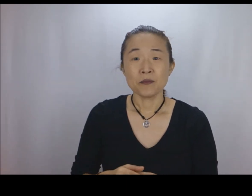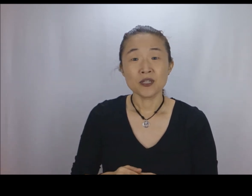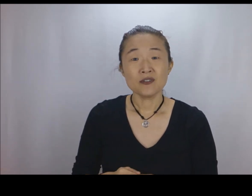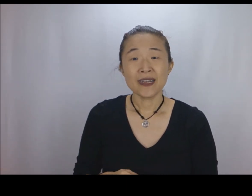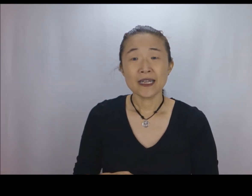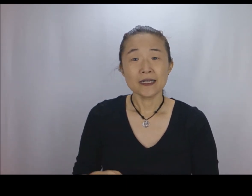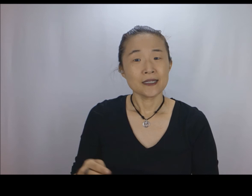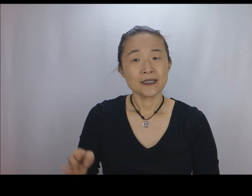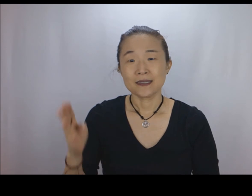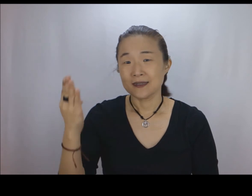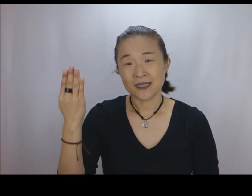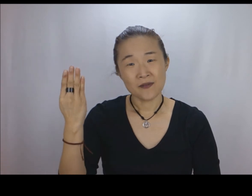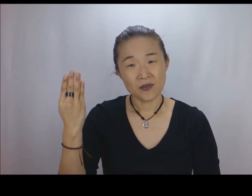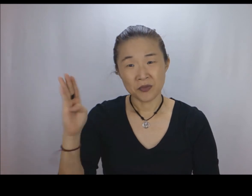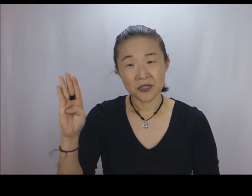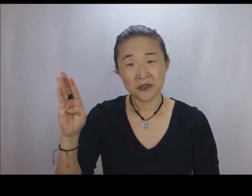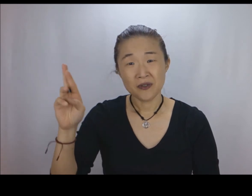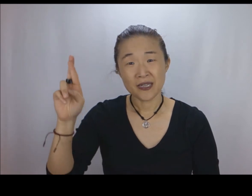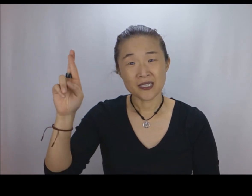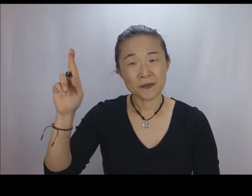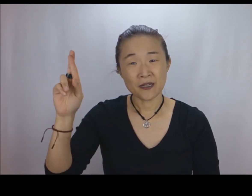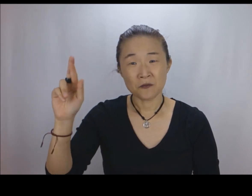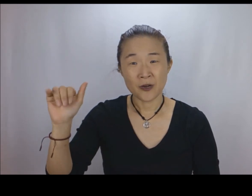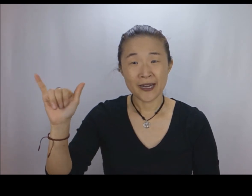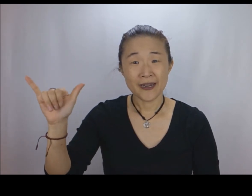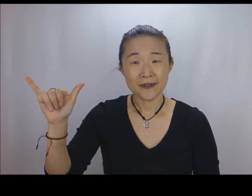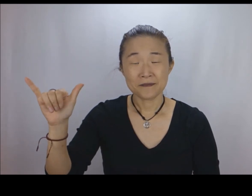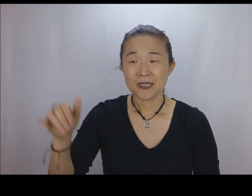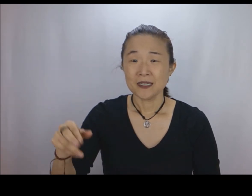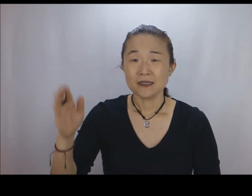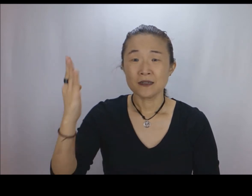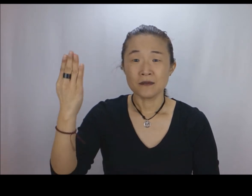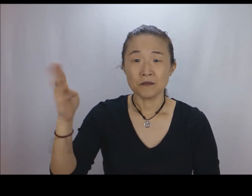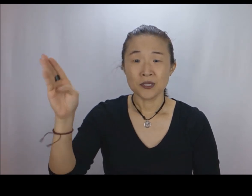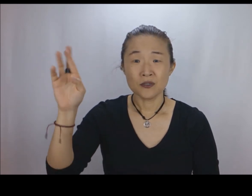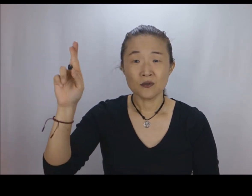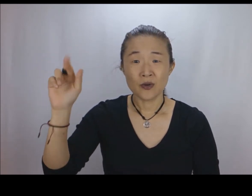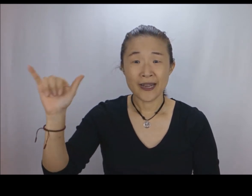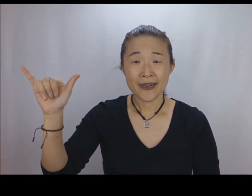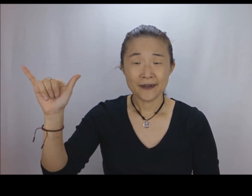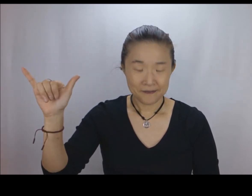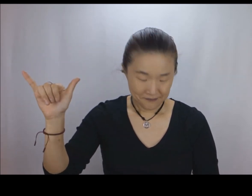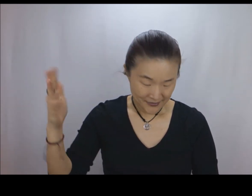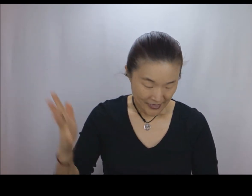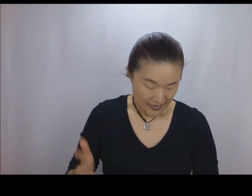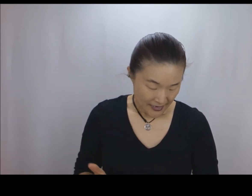And then blu-ray is the sign for blue and then spell ray, so blu-ray.